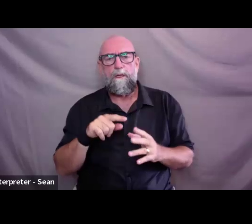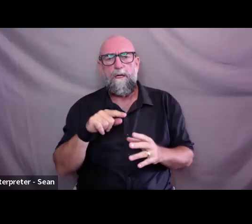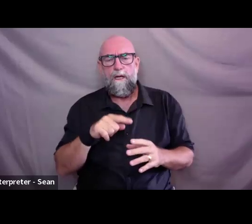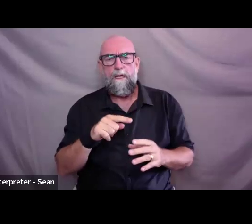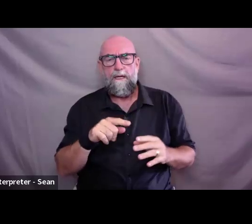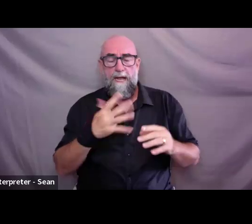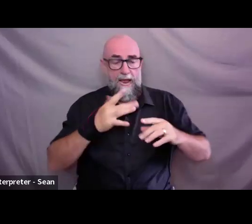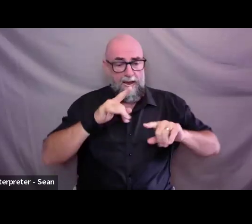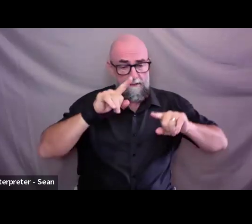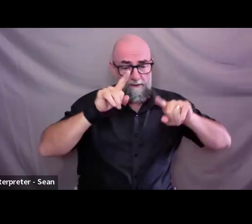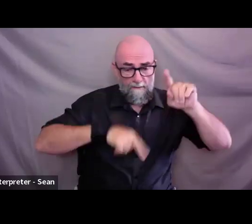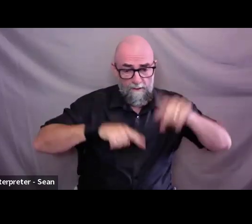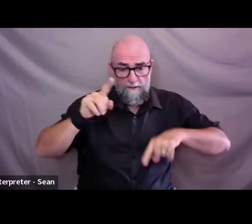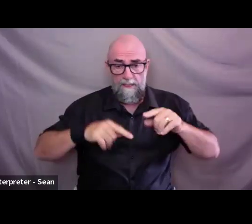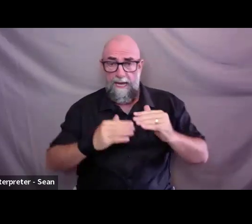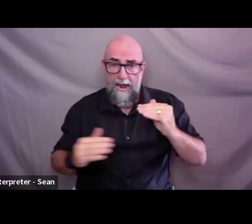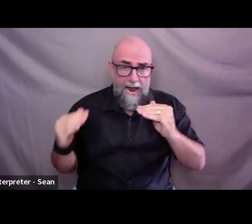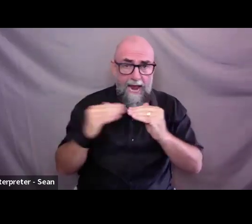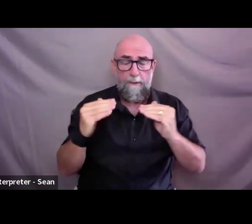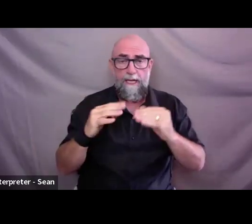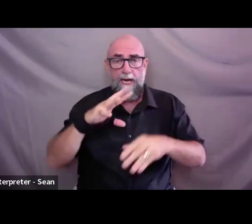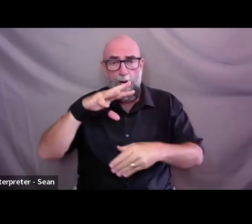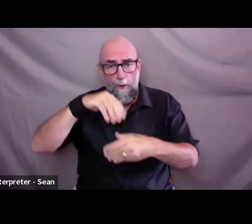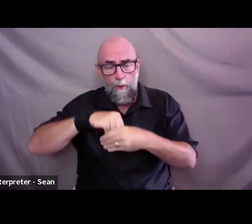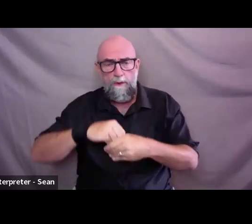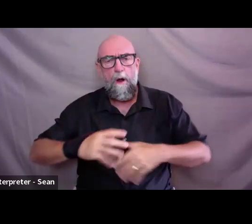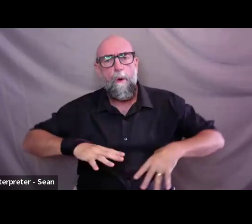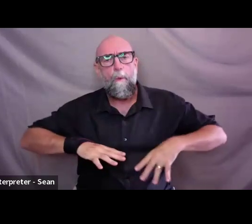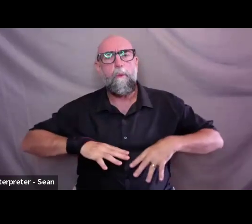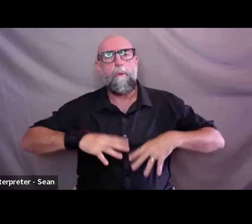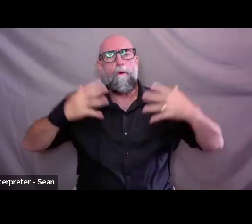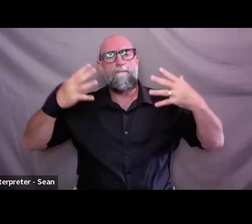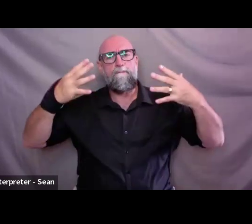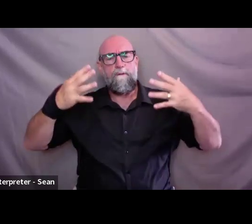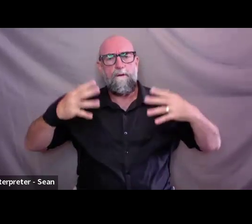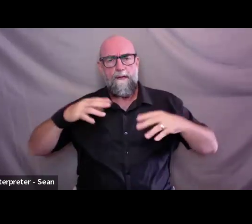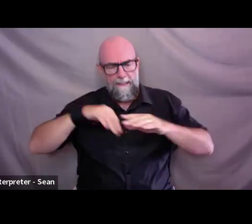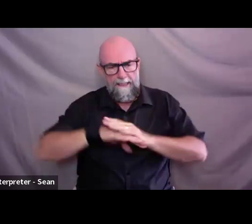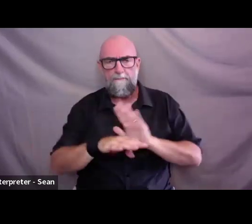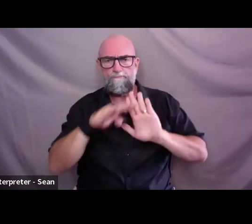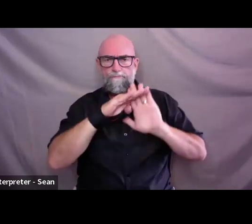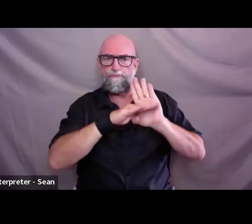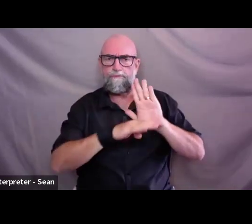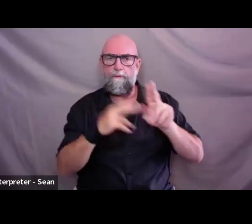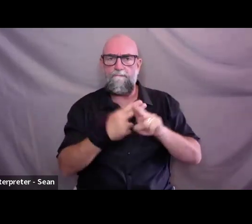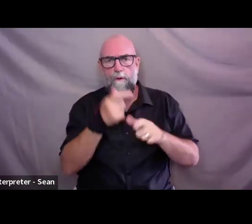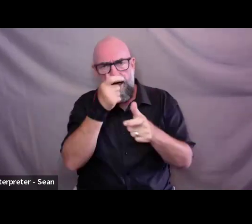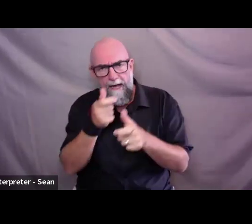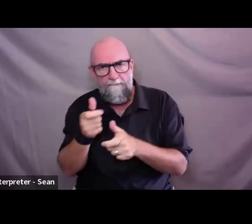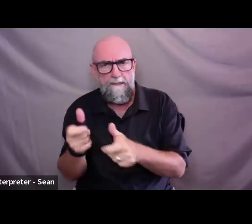in these kinds of conversations